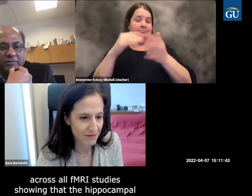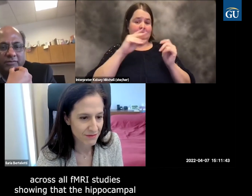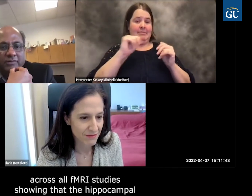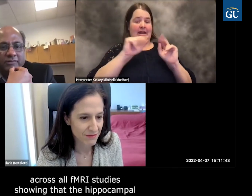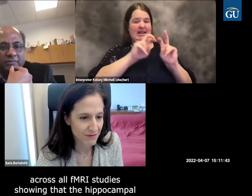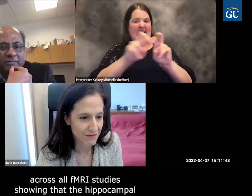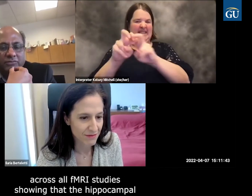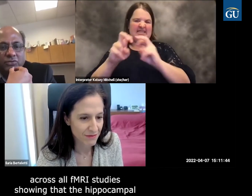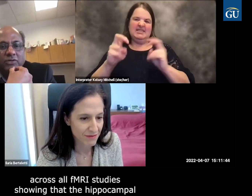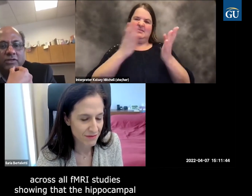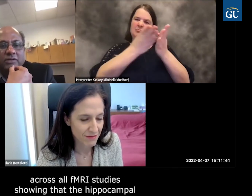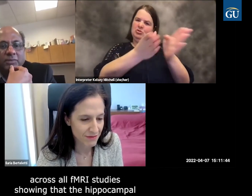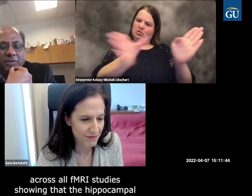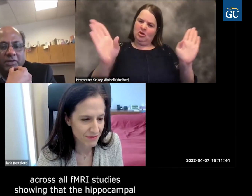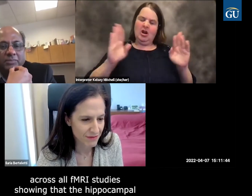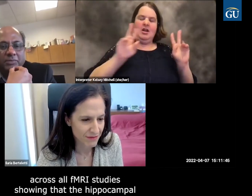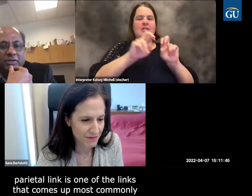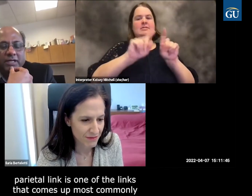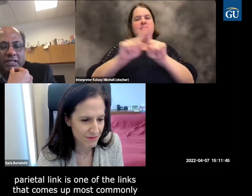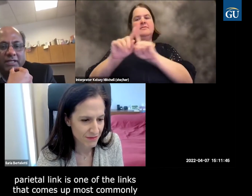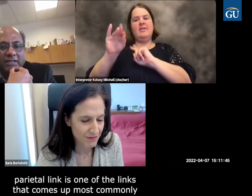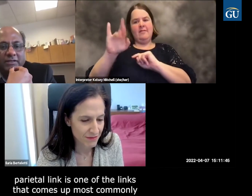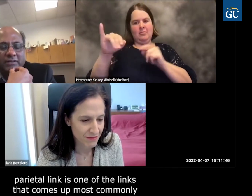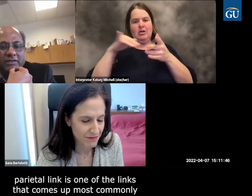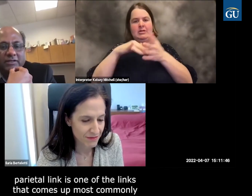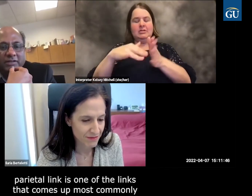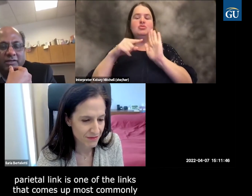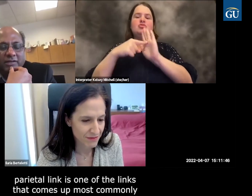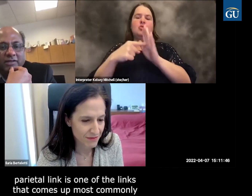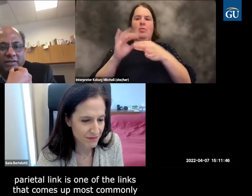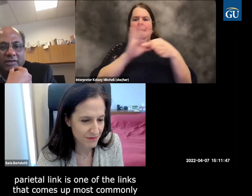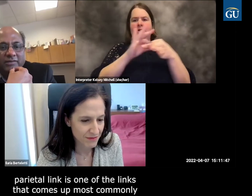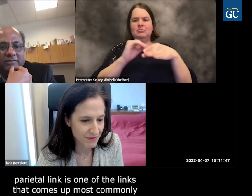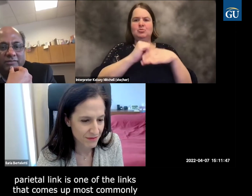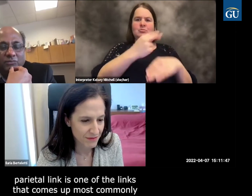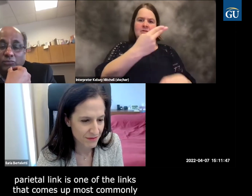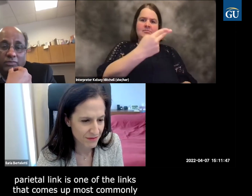studies showing that the hippocampal parietal link